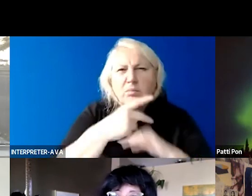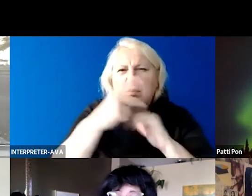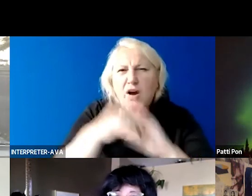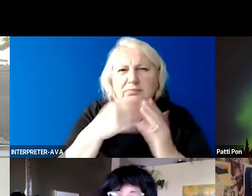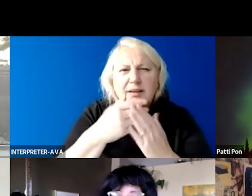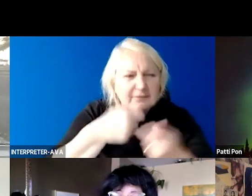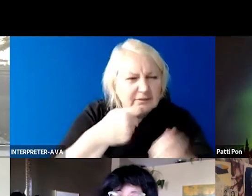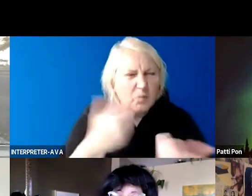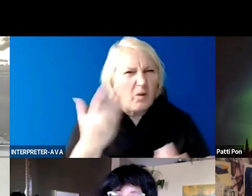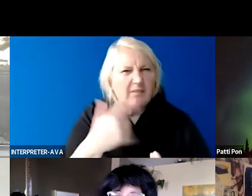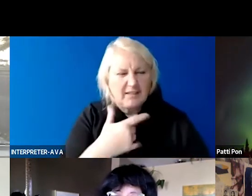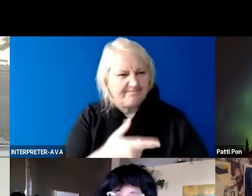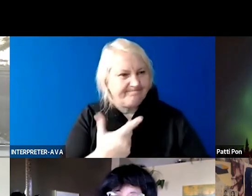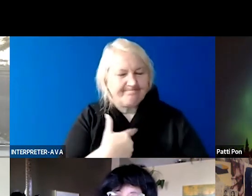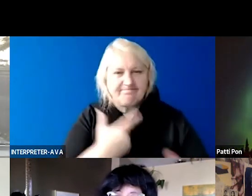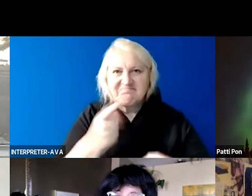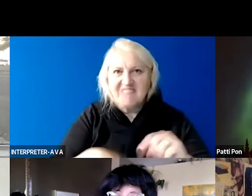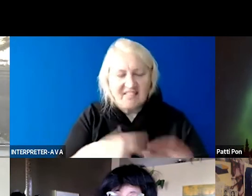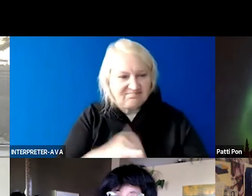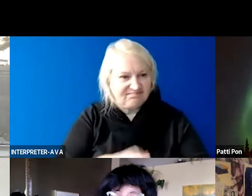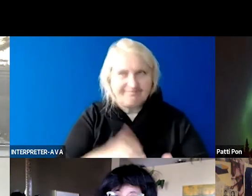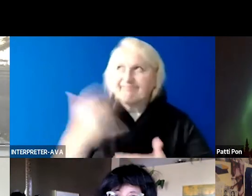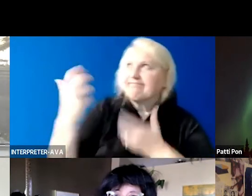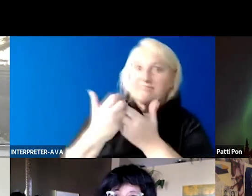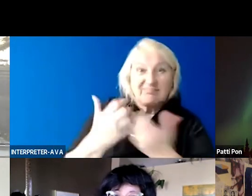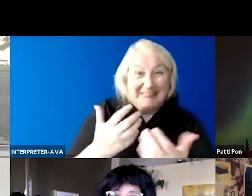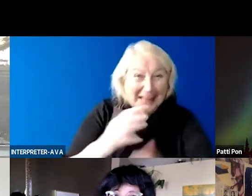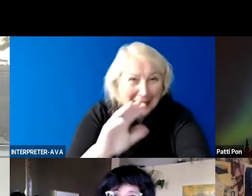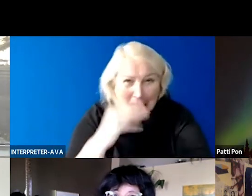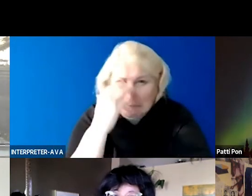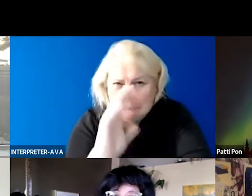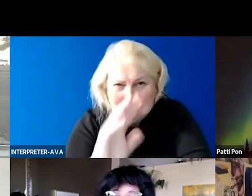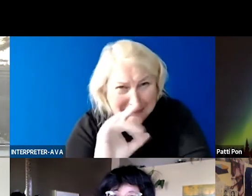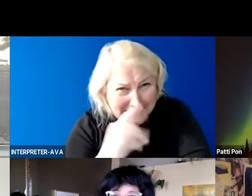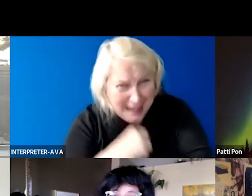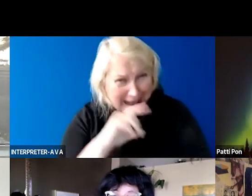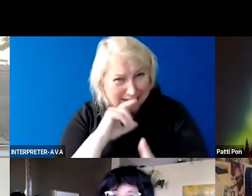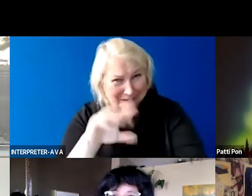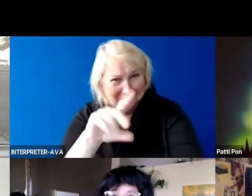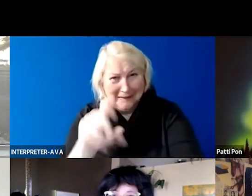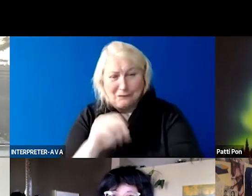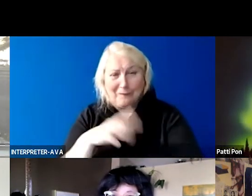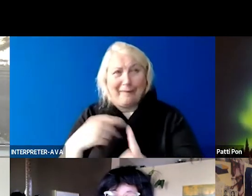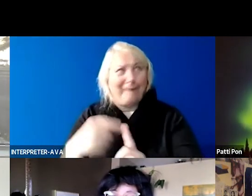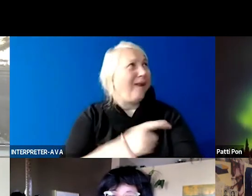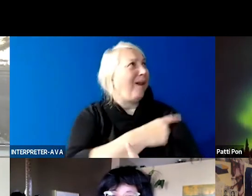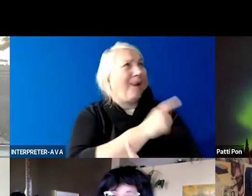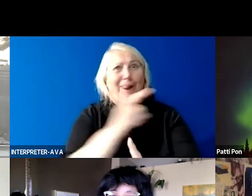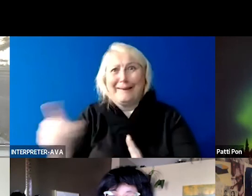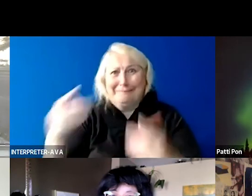if anyone else, if that answers your thought, Patti. But Cesar might be able to jump in,